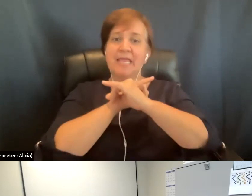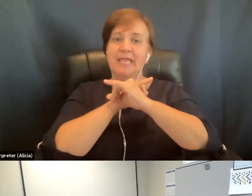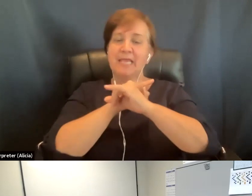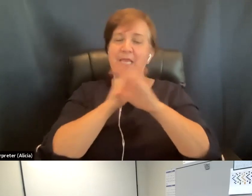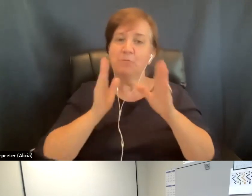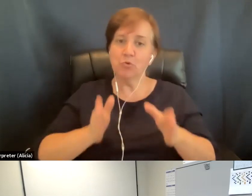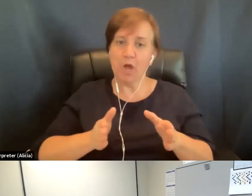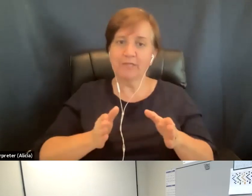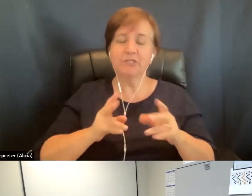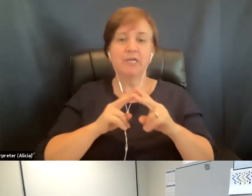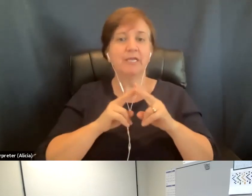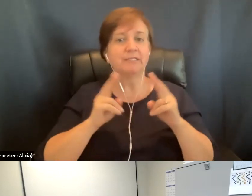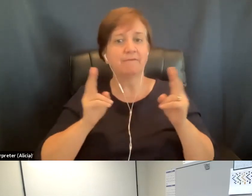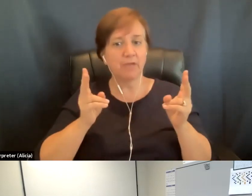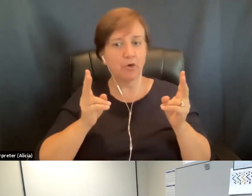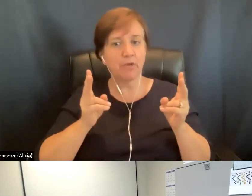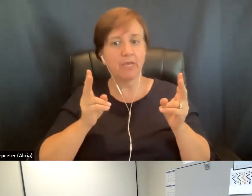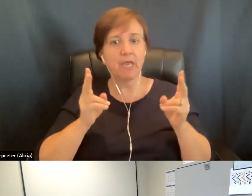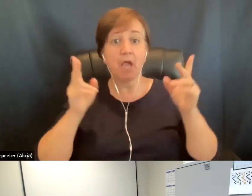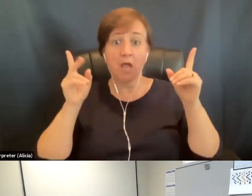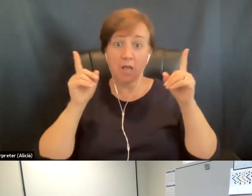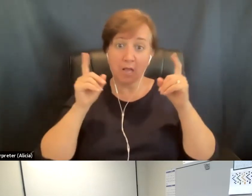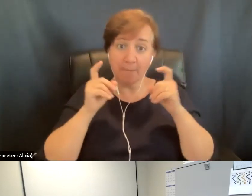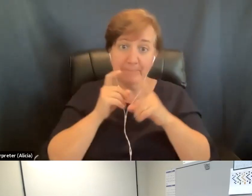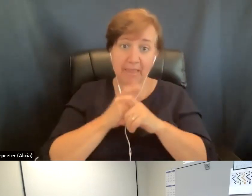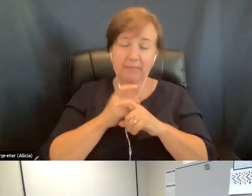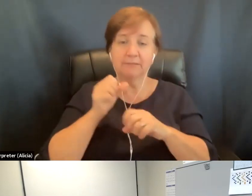Dr. Elsa Villarino: it's a very complex science and.